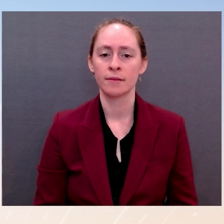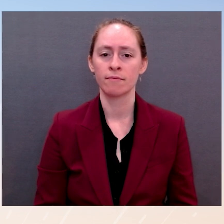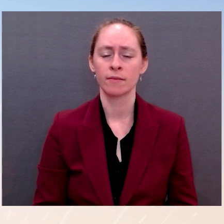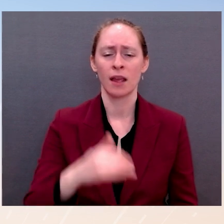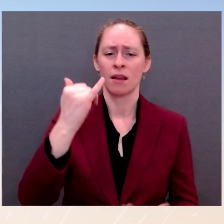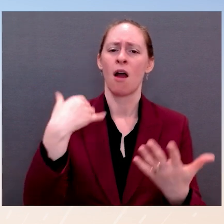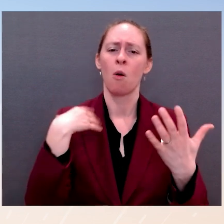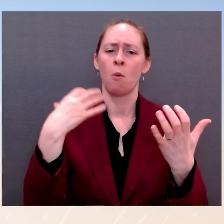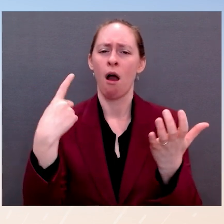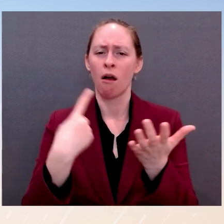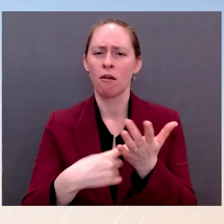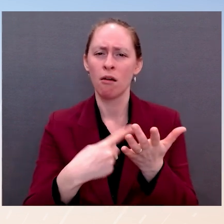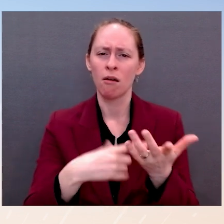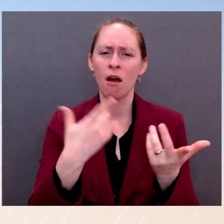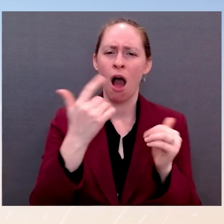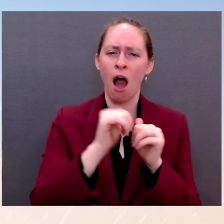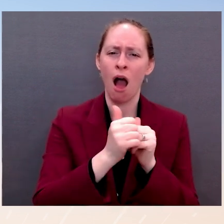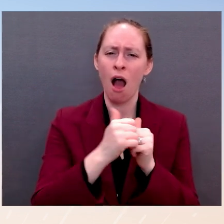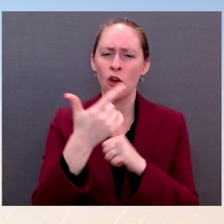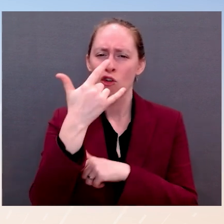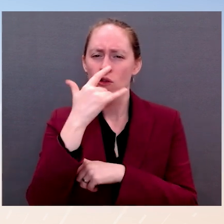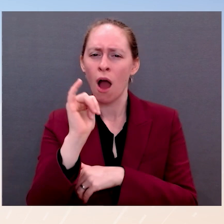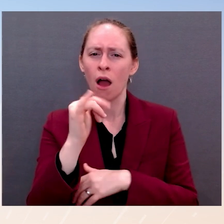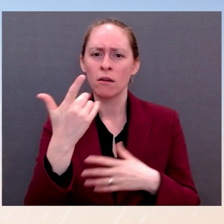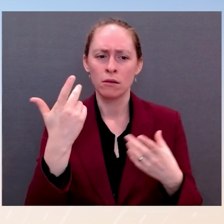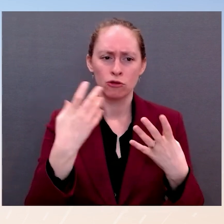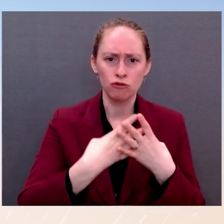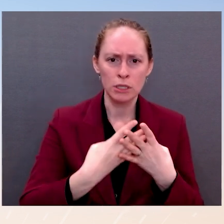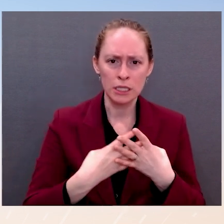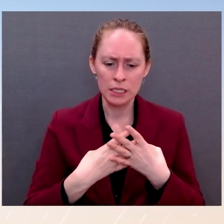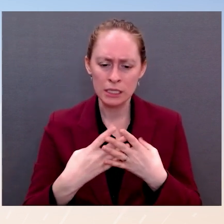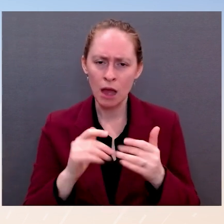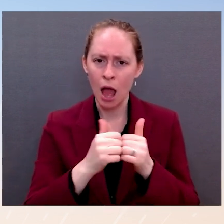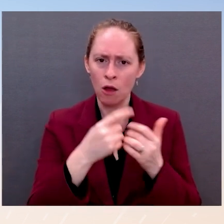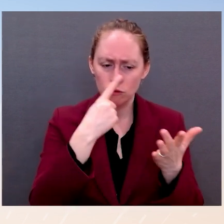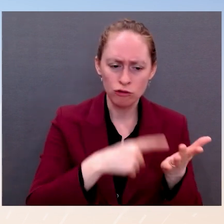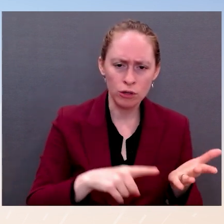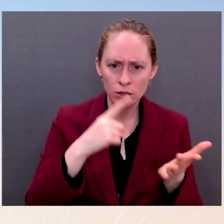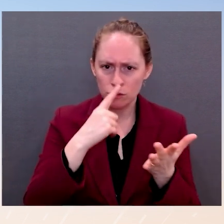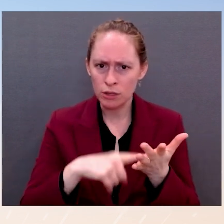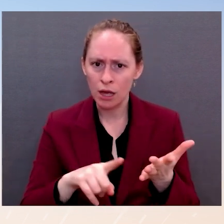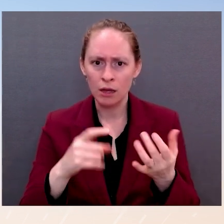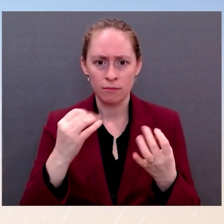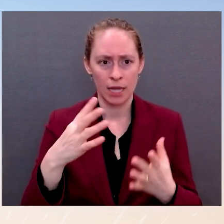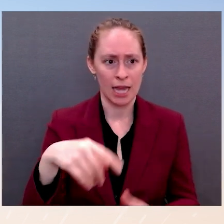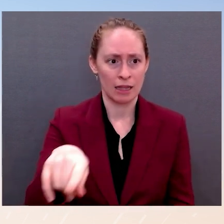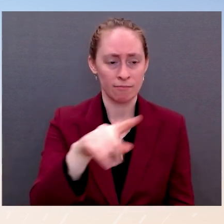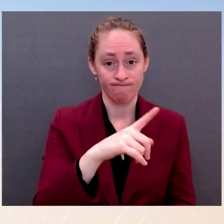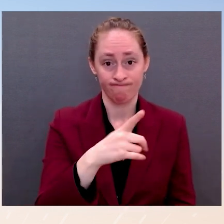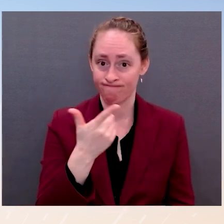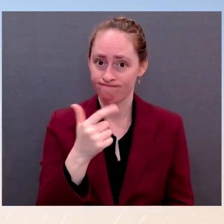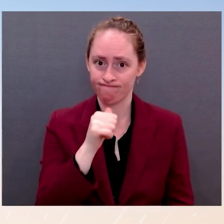is lower among black people when compared to white people. However, cancer screening patterns differ